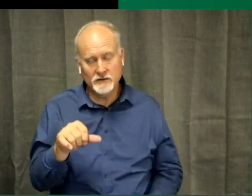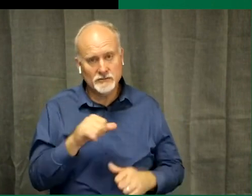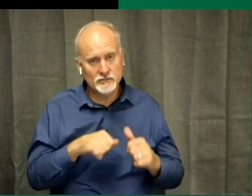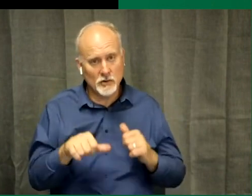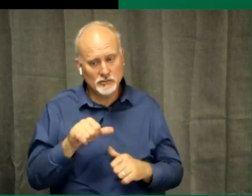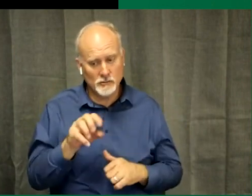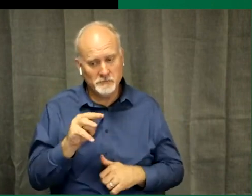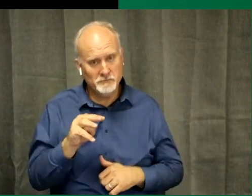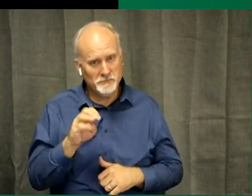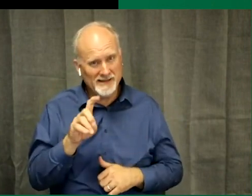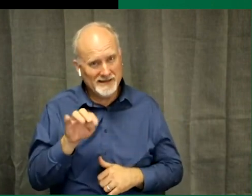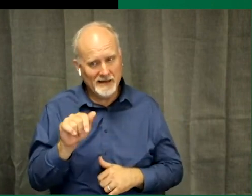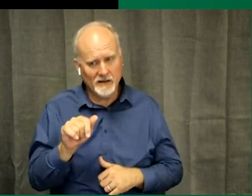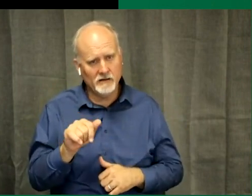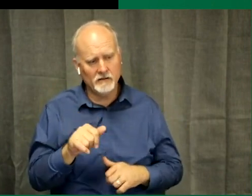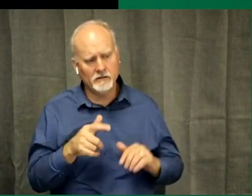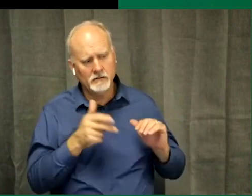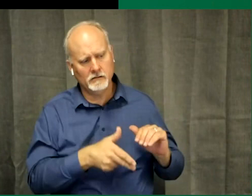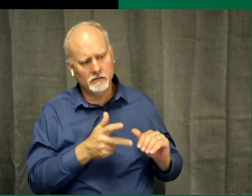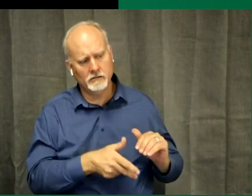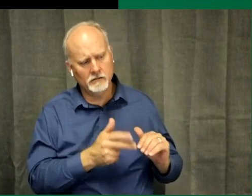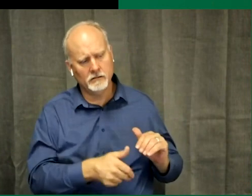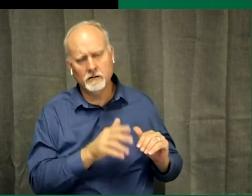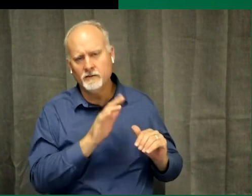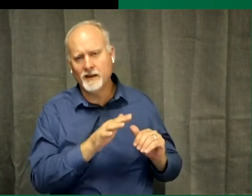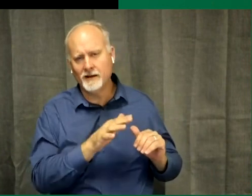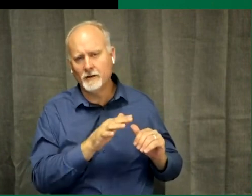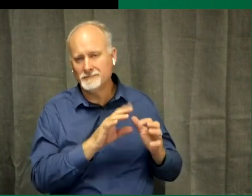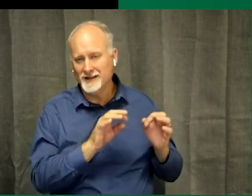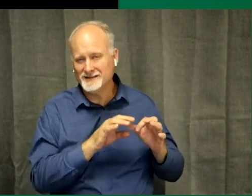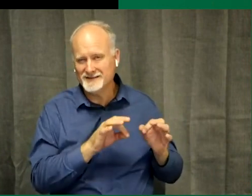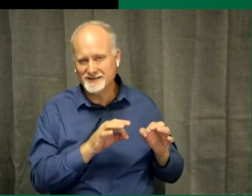places are undermining their messaging and making it difficult for us so next slide